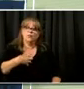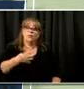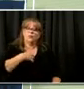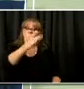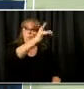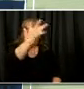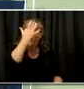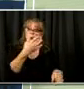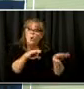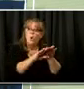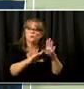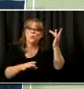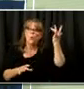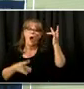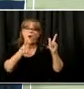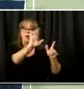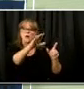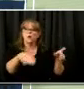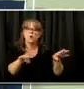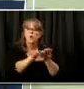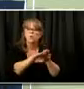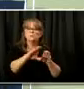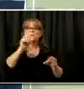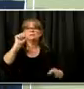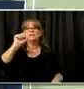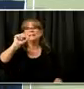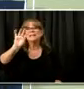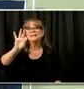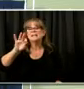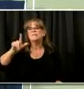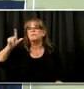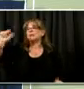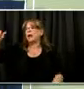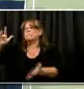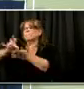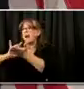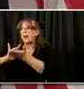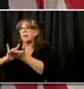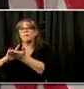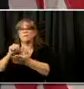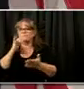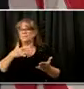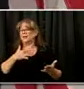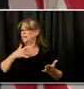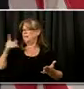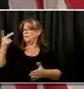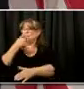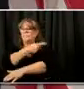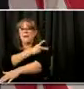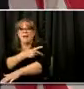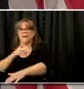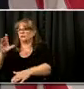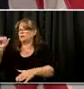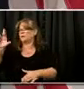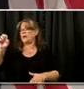take patient care seriously? Well, we need to put patient care first, especially for those in need.